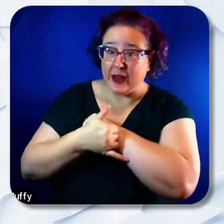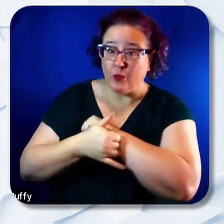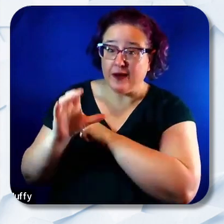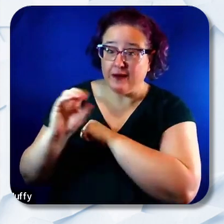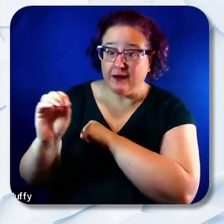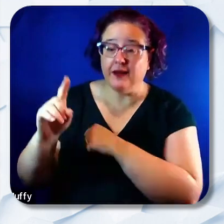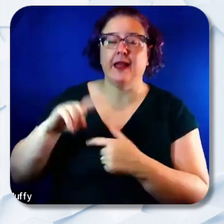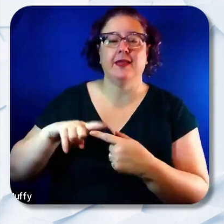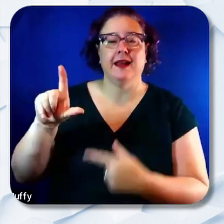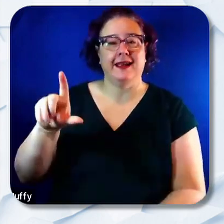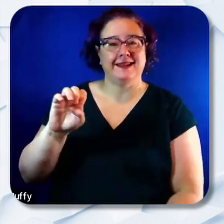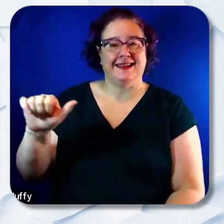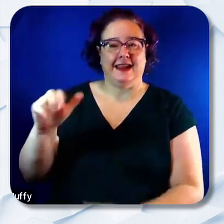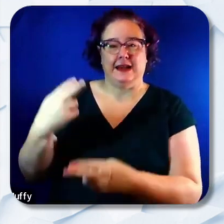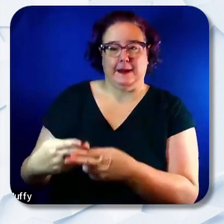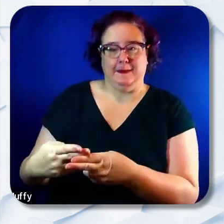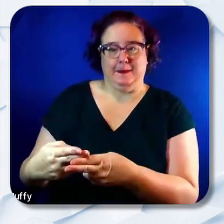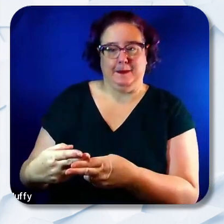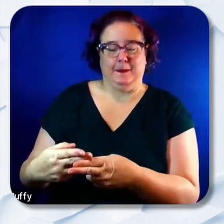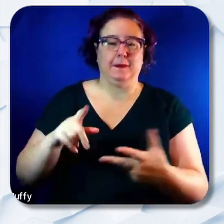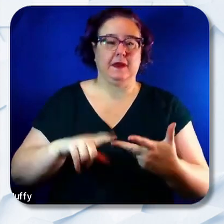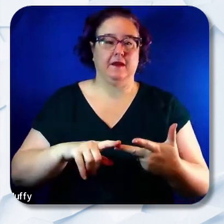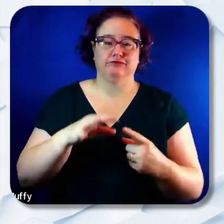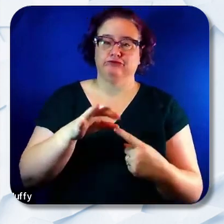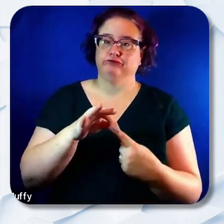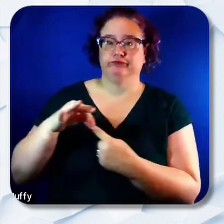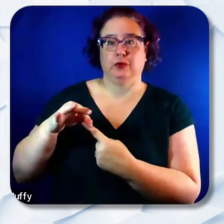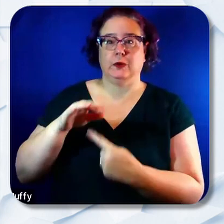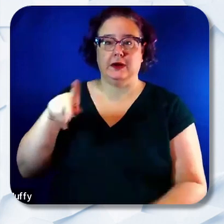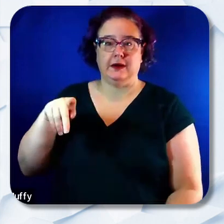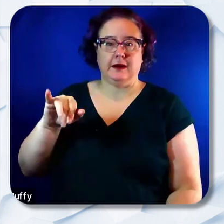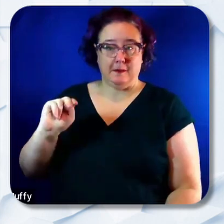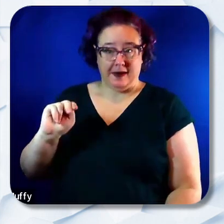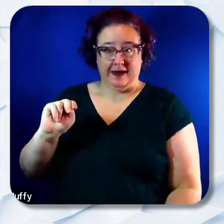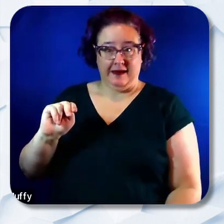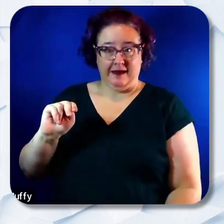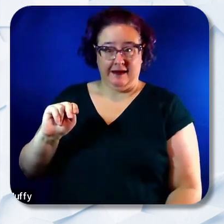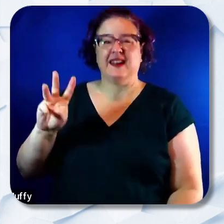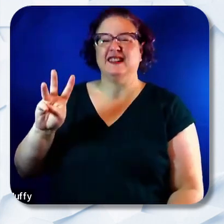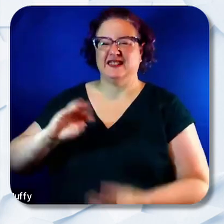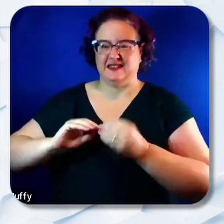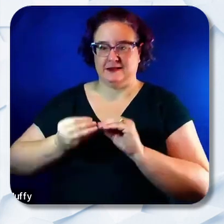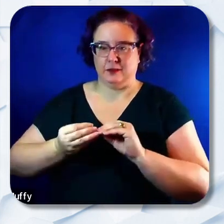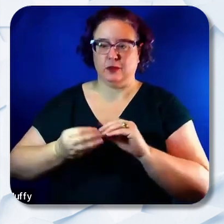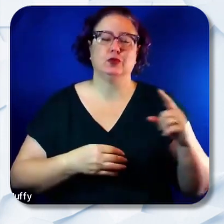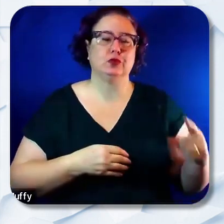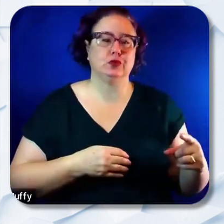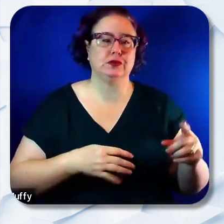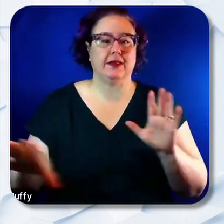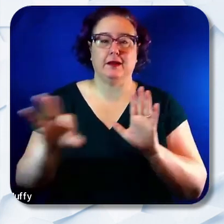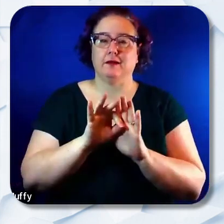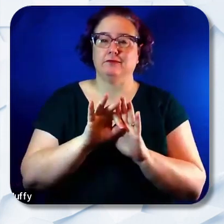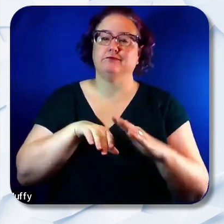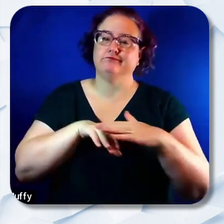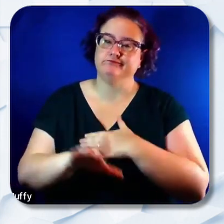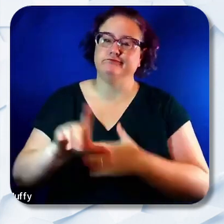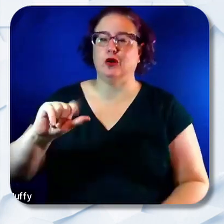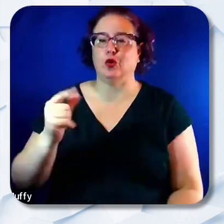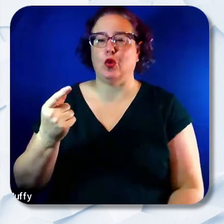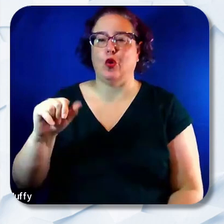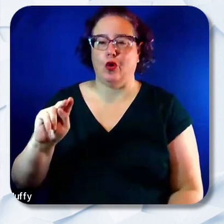LEAss will use a unique PIN, a six digit code, and will then select the logon button.